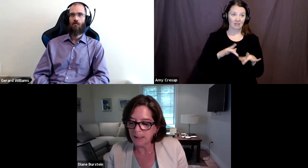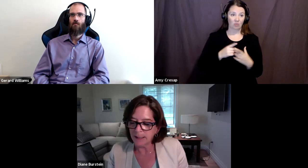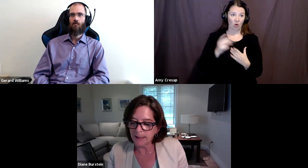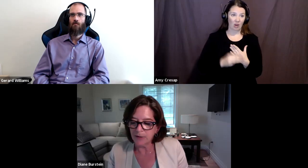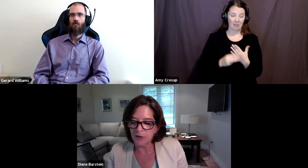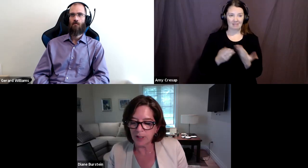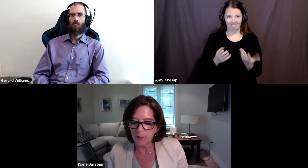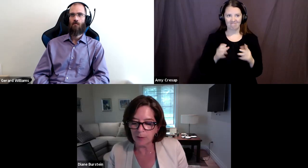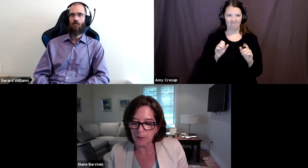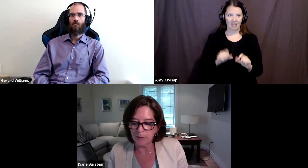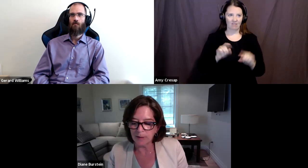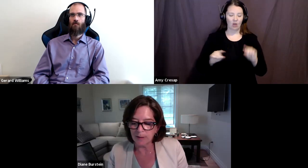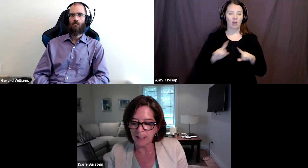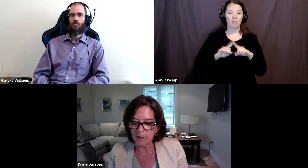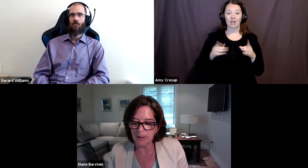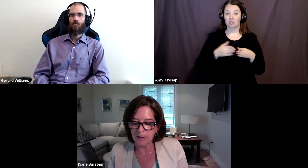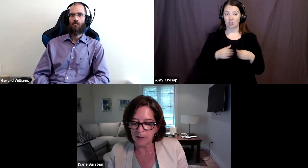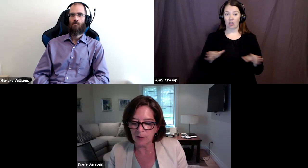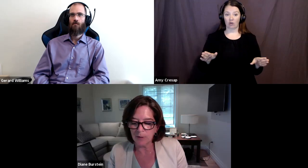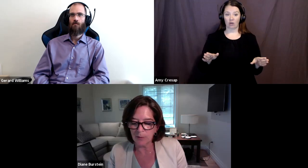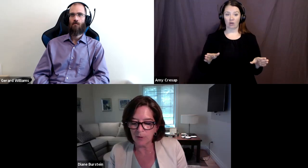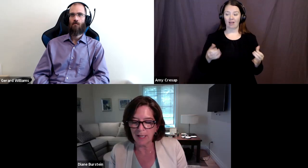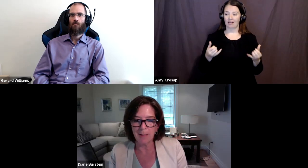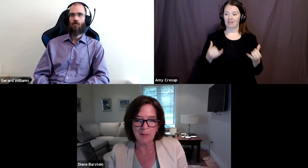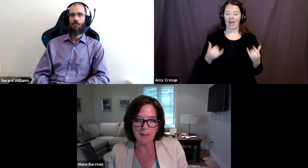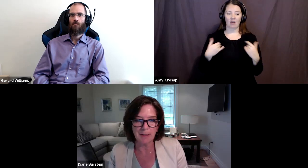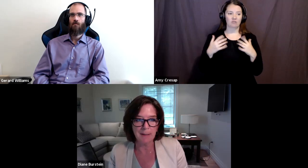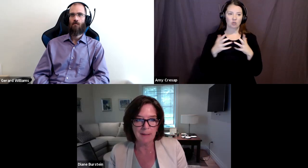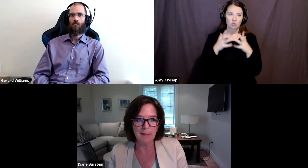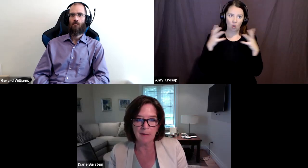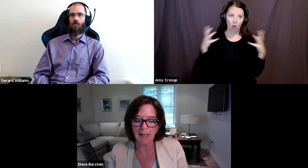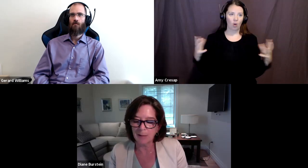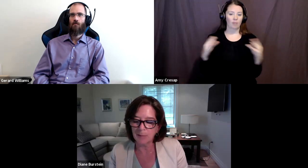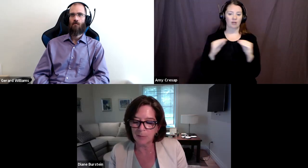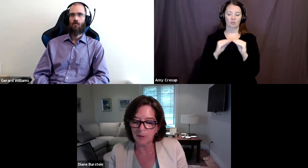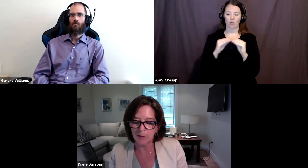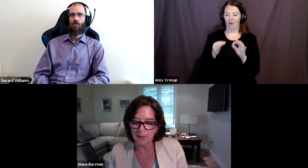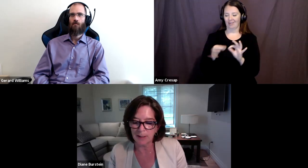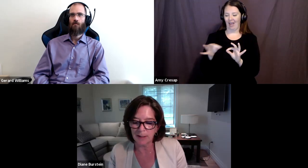But in general, there are now so much more captioning than there had been previously